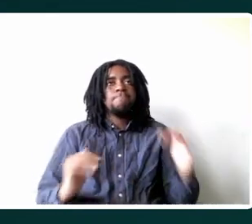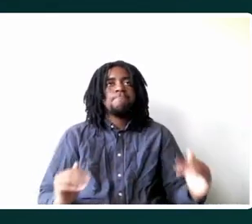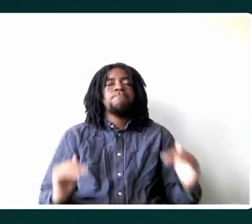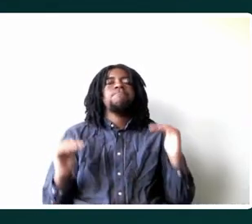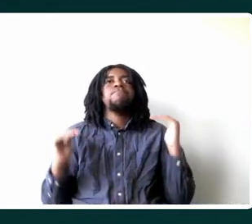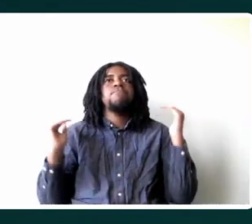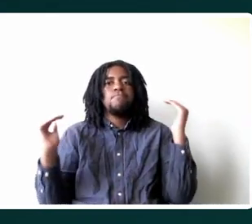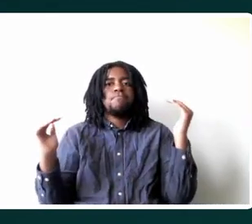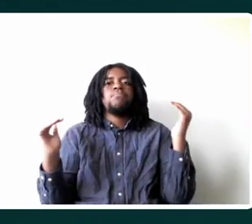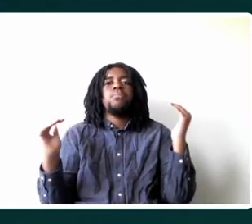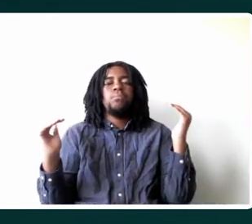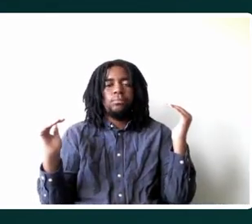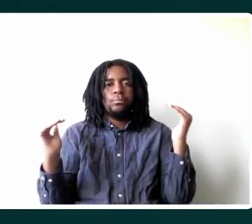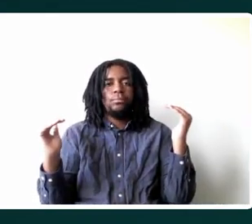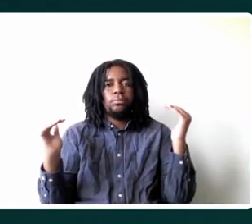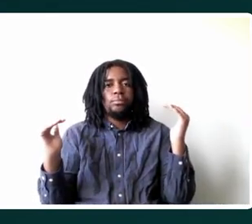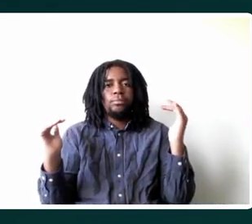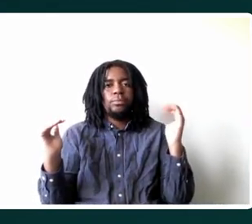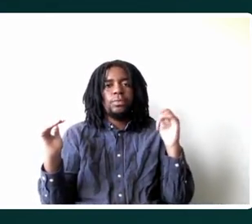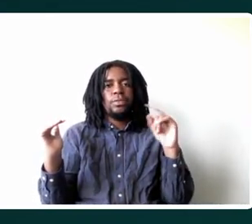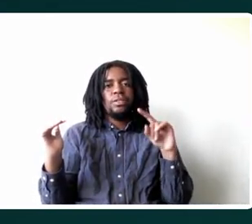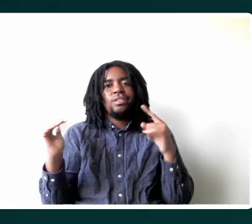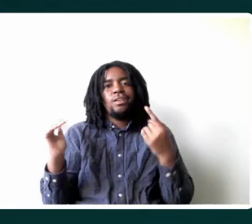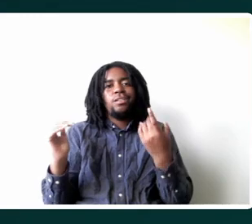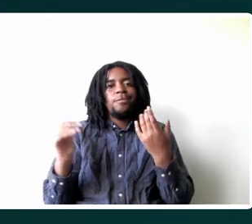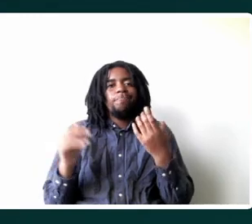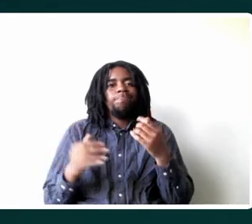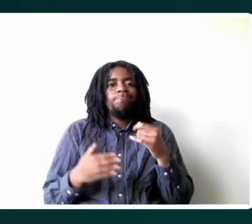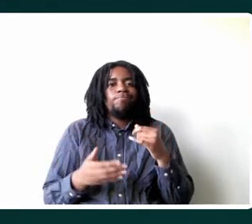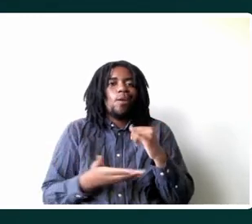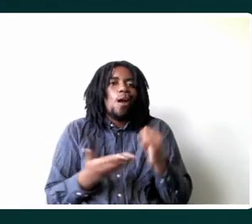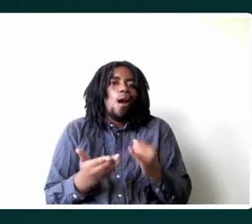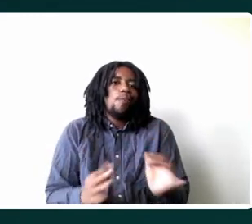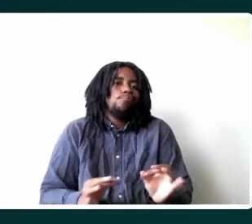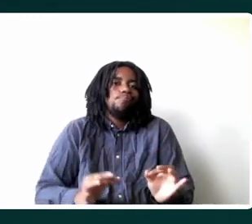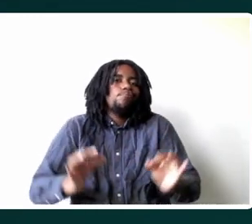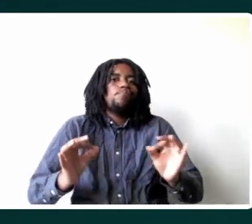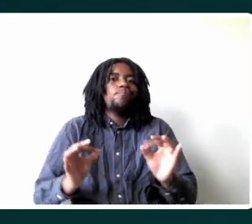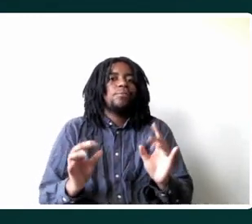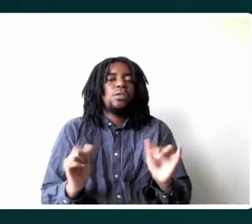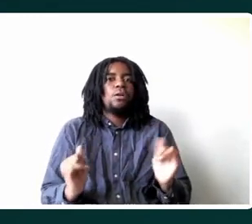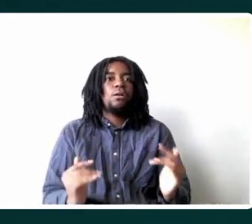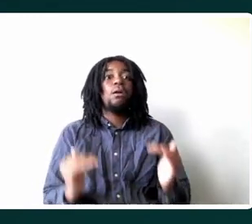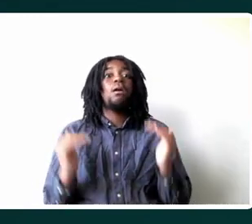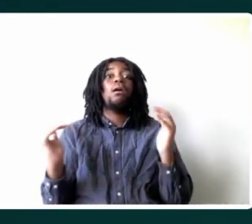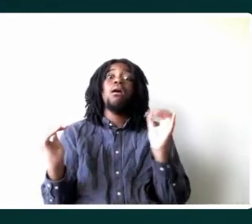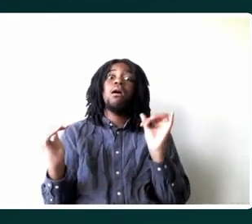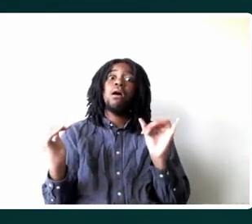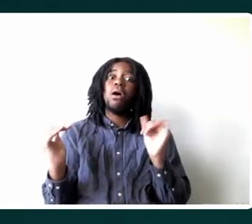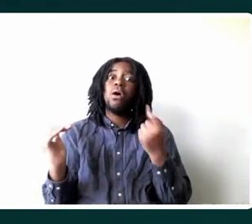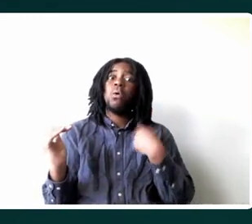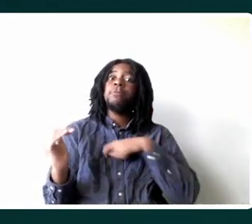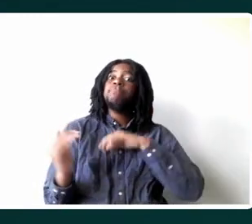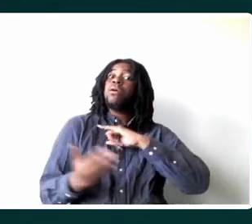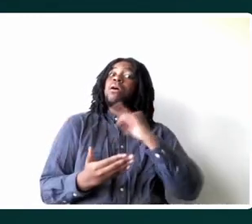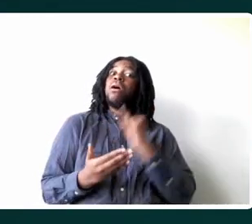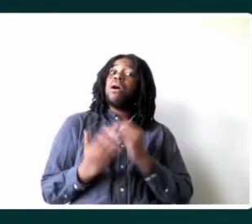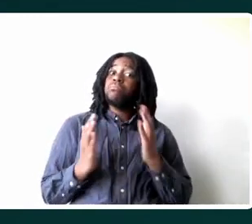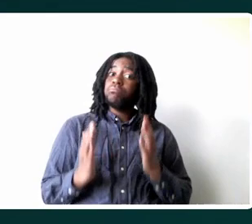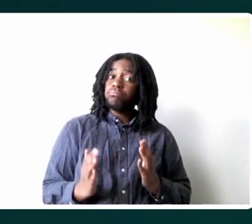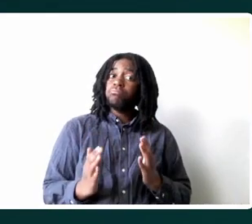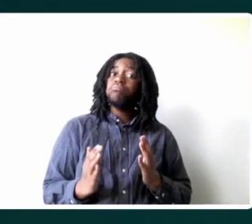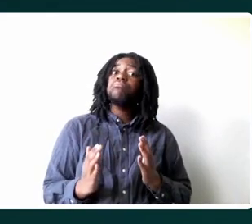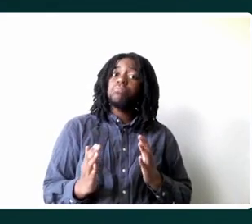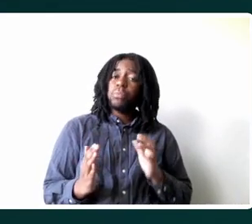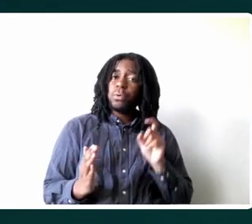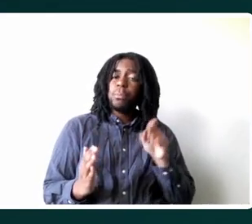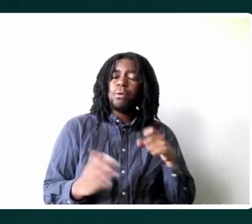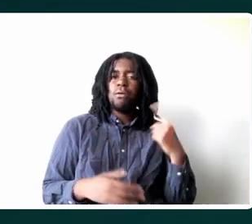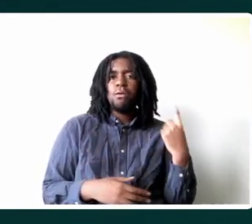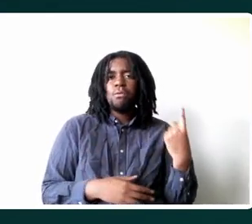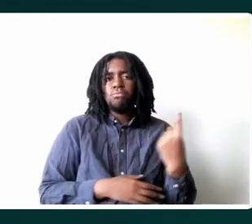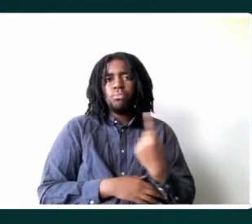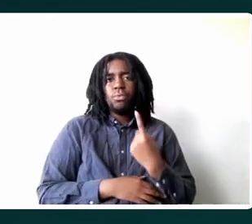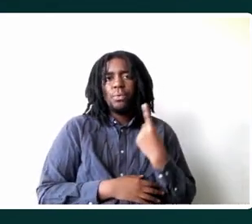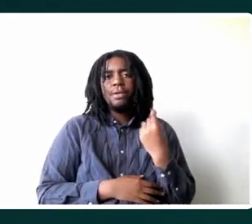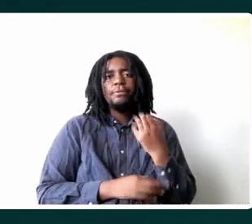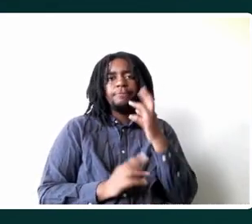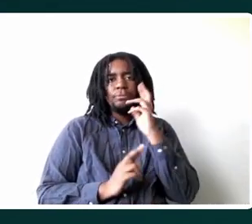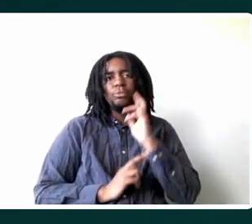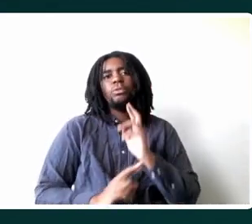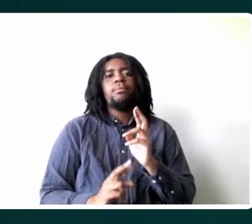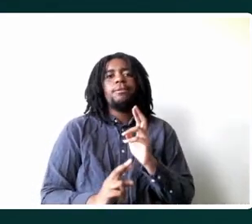just a mere craft to, oh, we are elevated, we are artists, and we must always, always respect that.